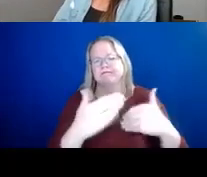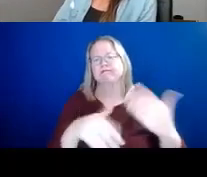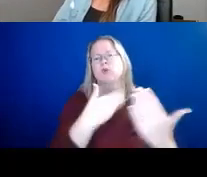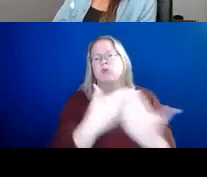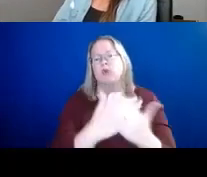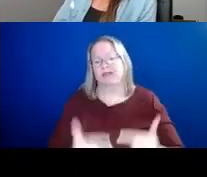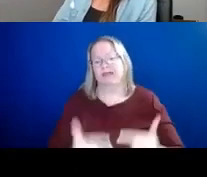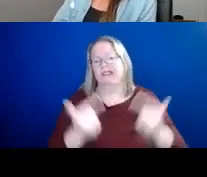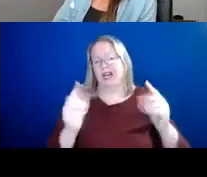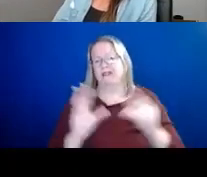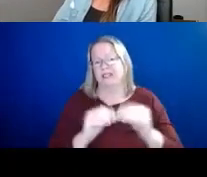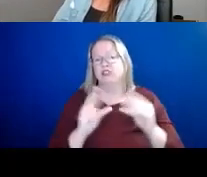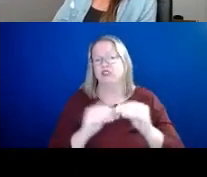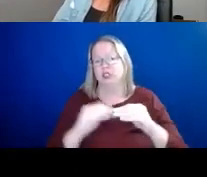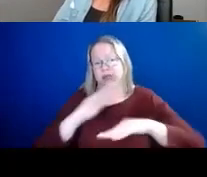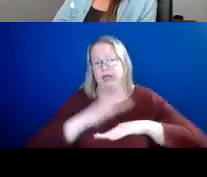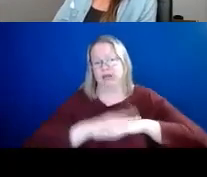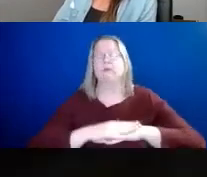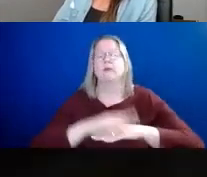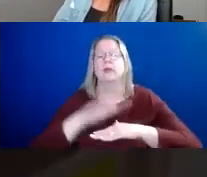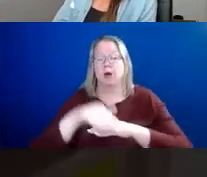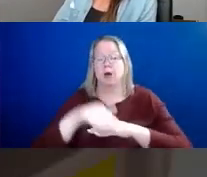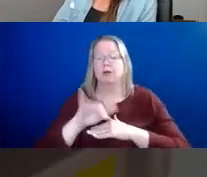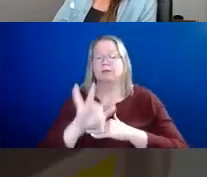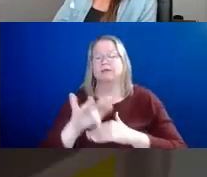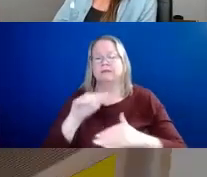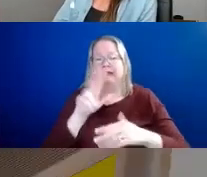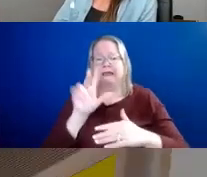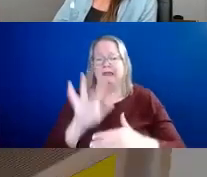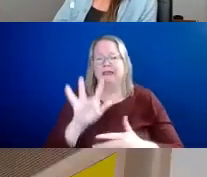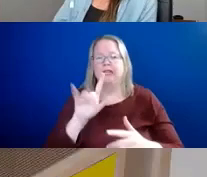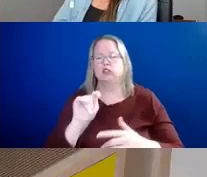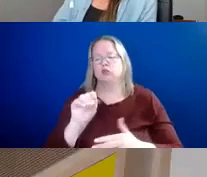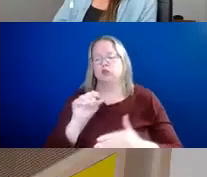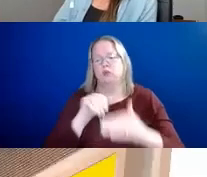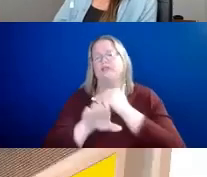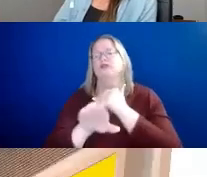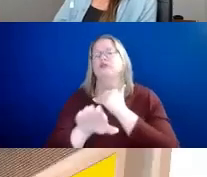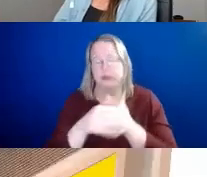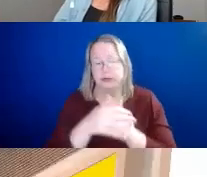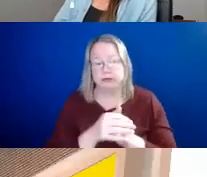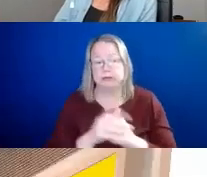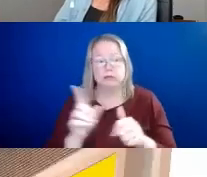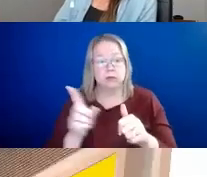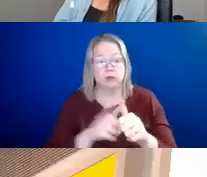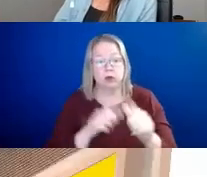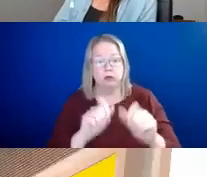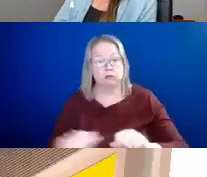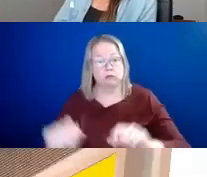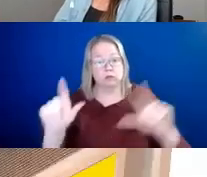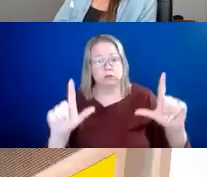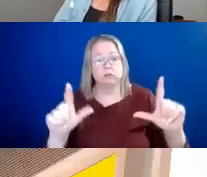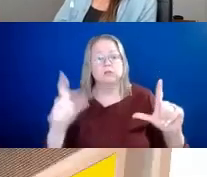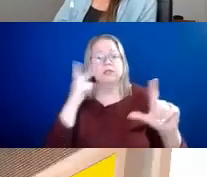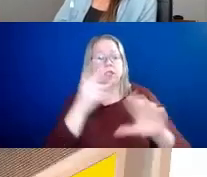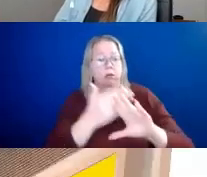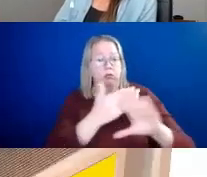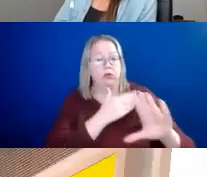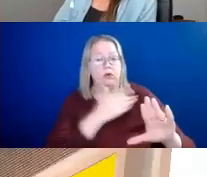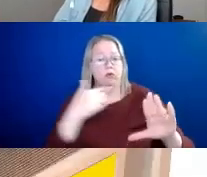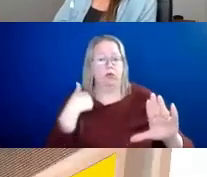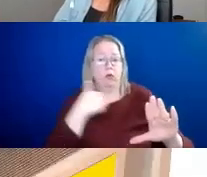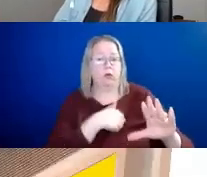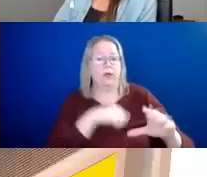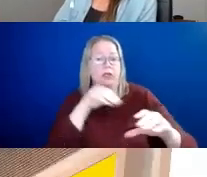12:21:22 The first thing I want to point out before we dive into the live sessions